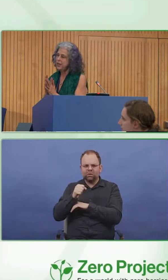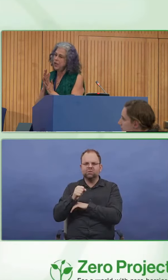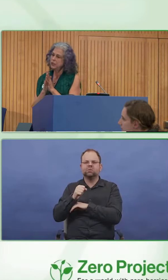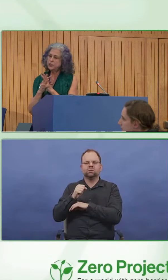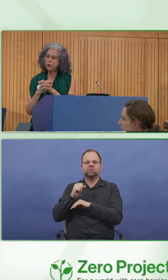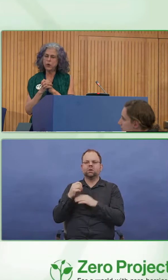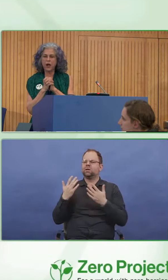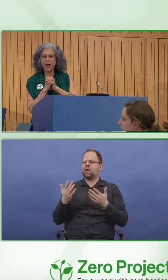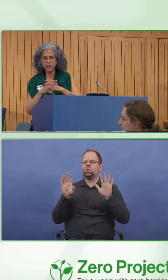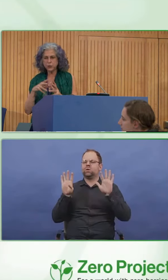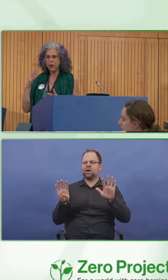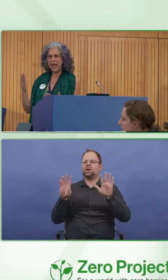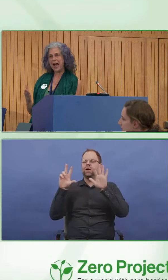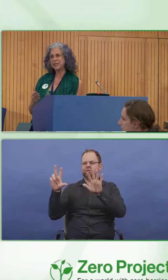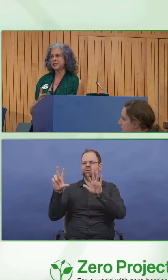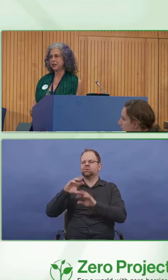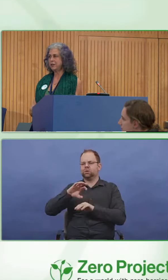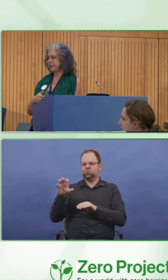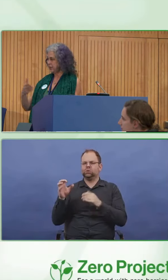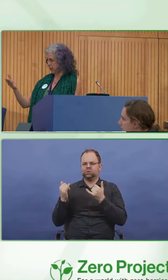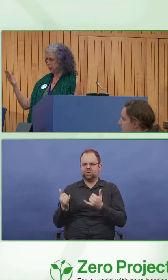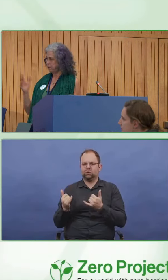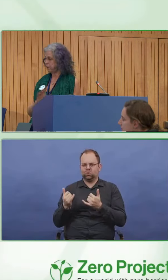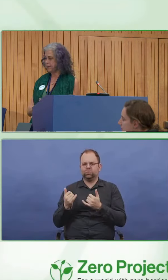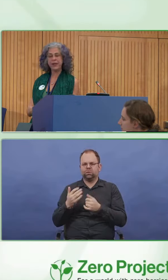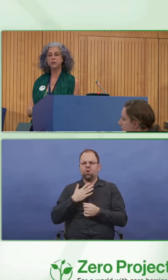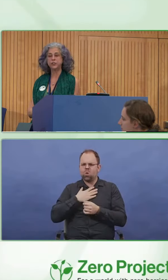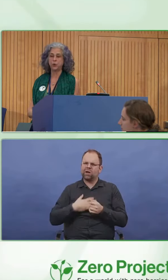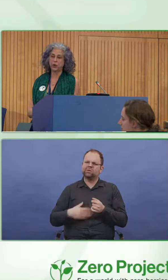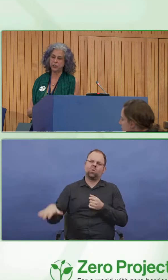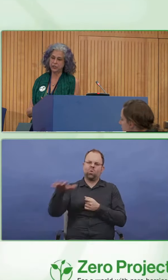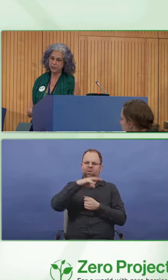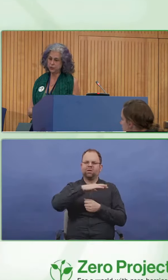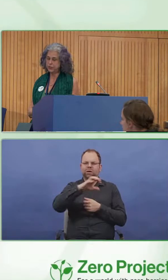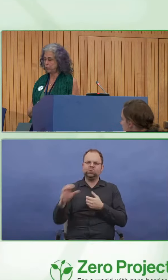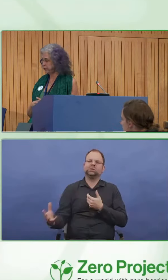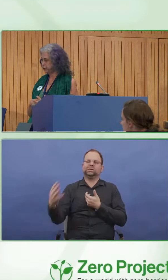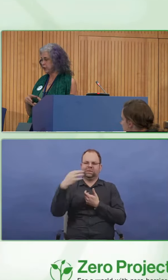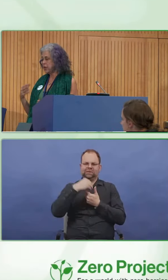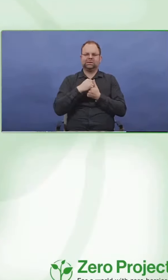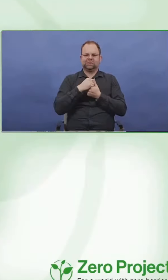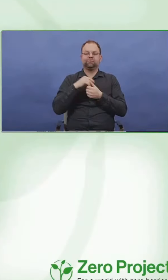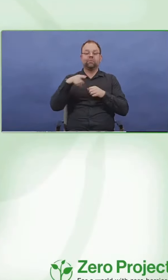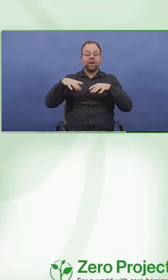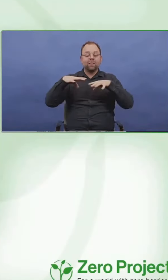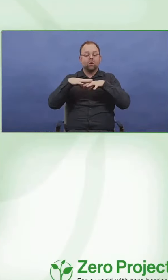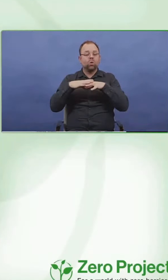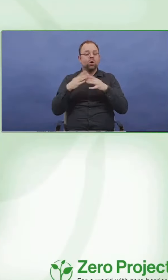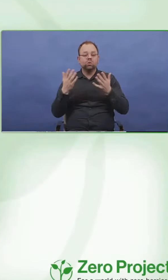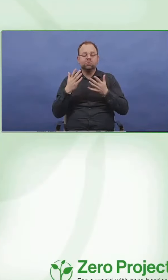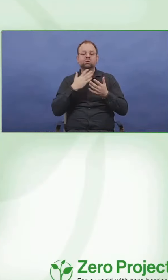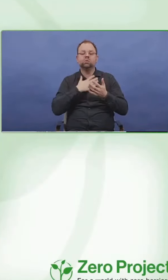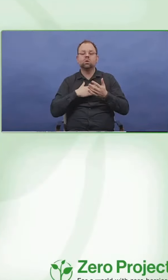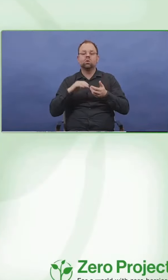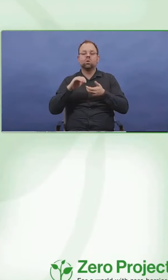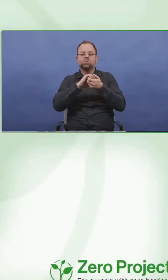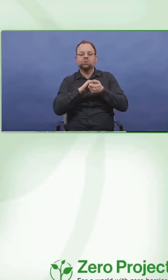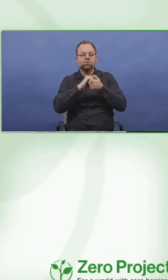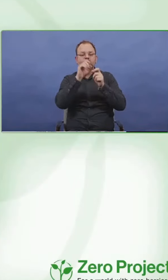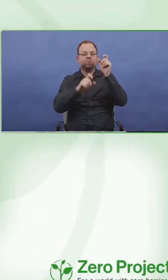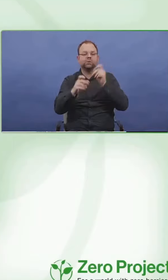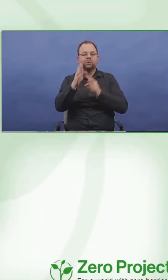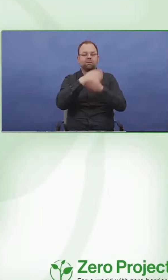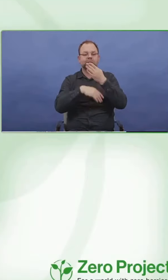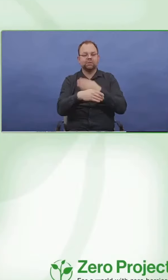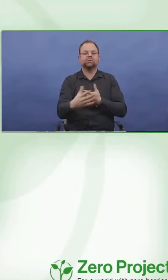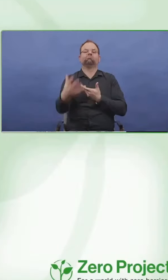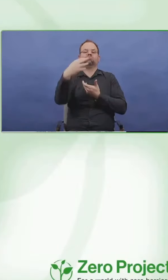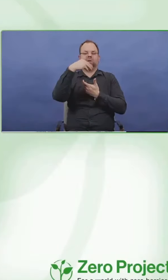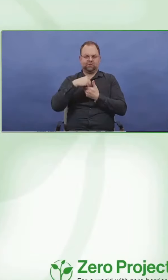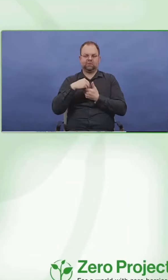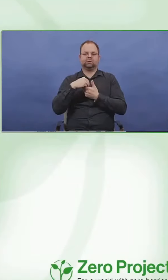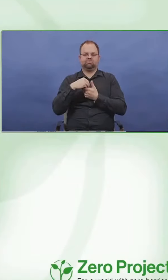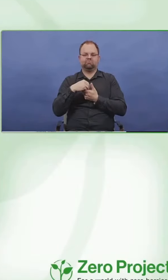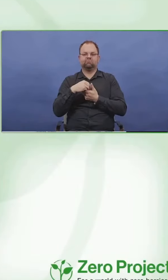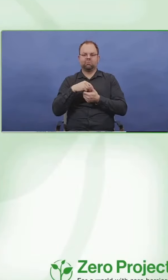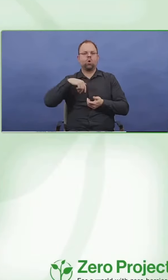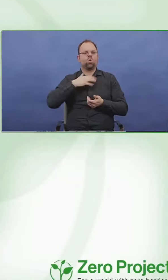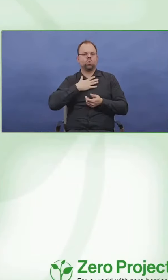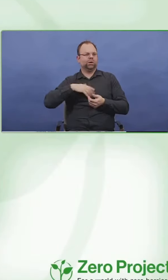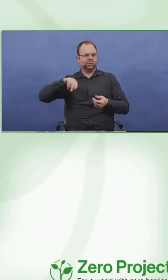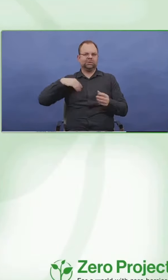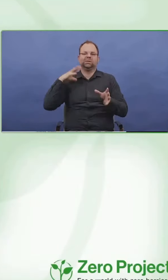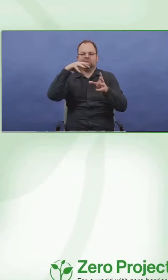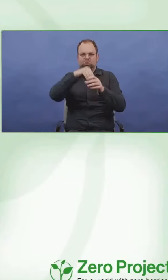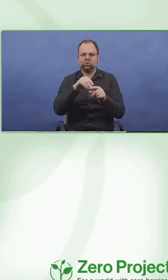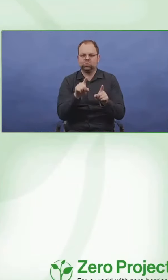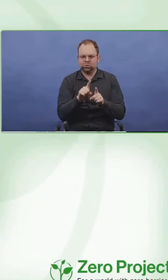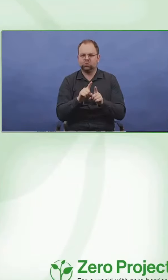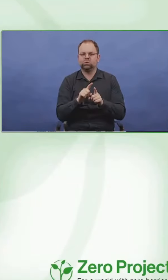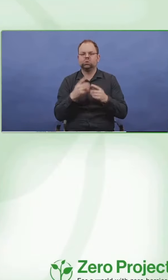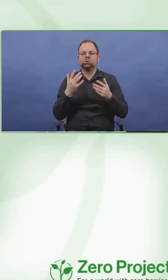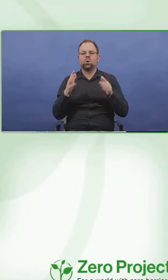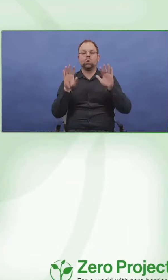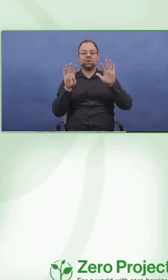I want to ask my panels and questions, Richard, he built, Tokyo